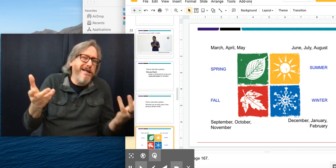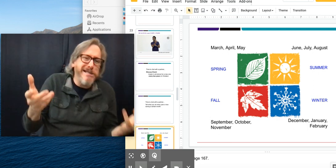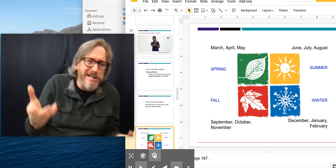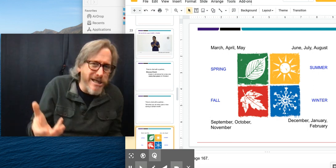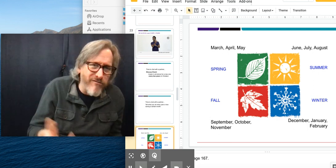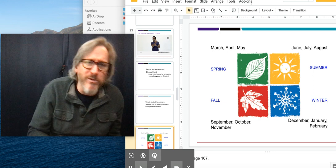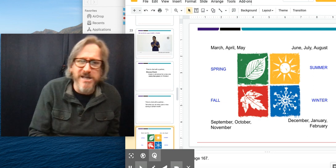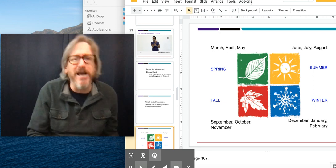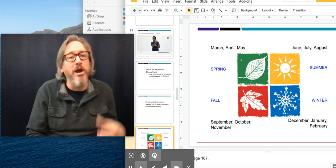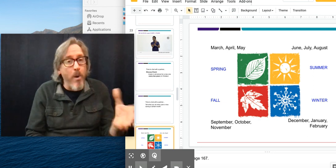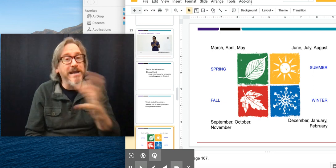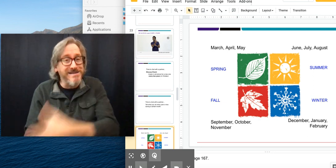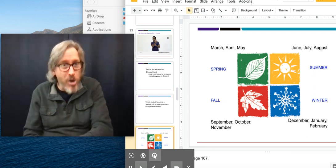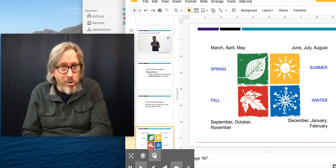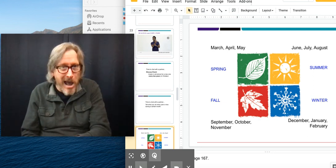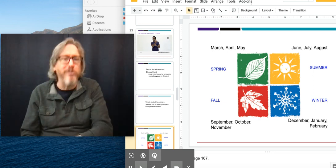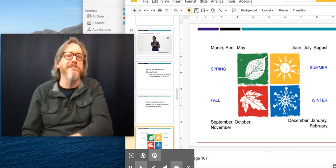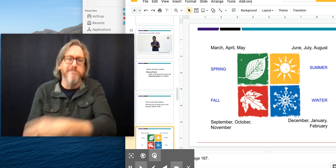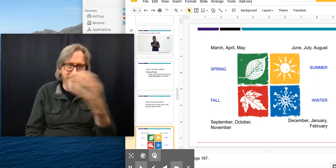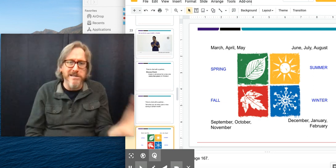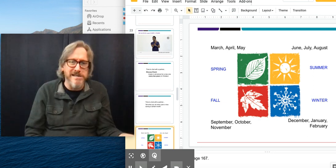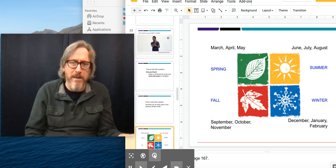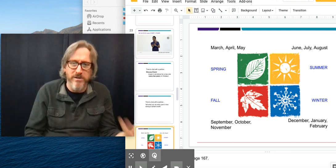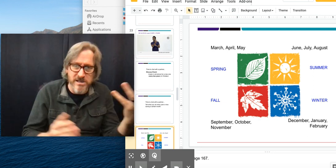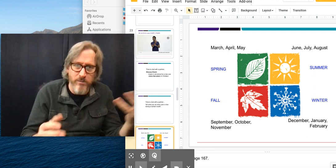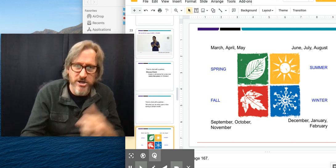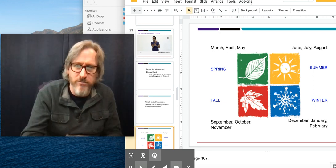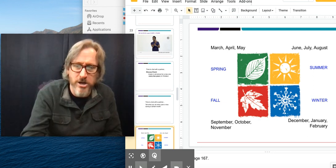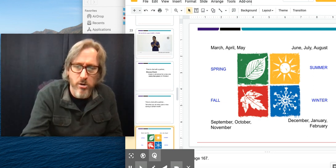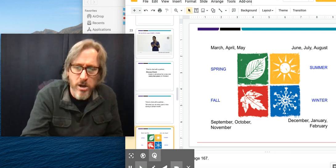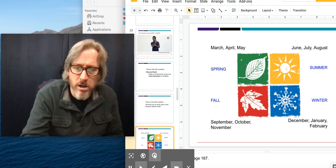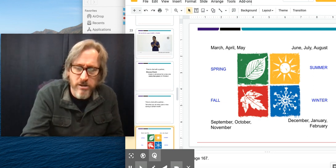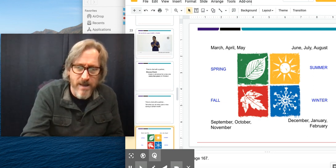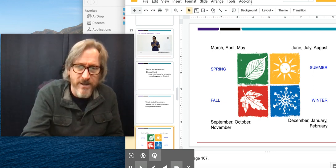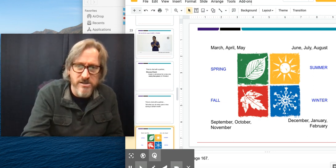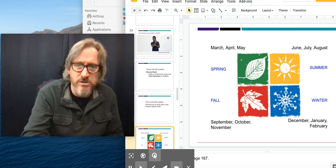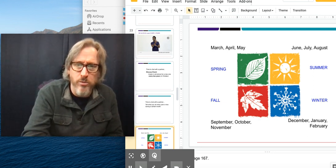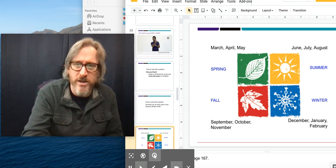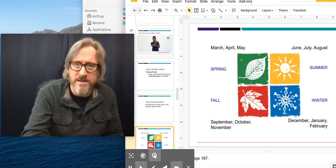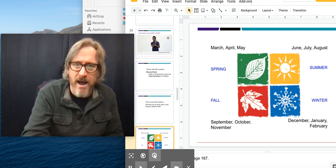because it's enough we say when it's cold out this happens and we generally know that means winter